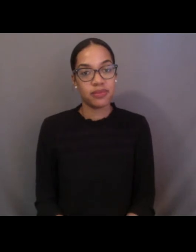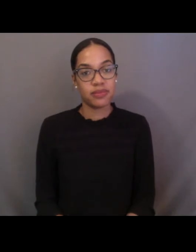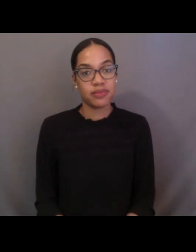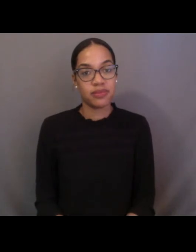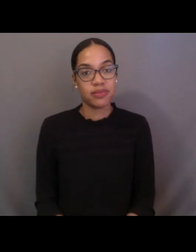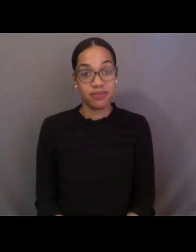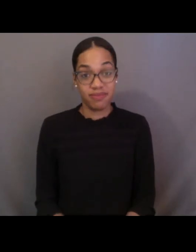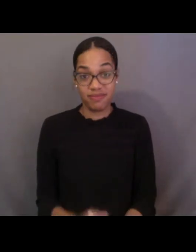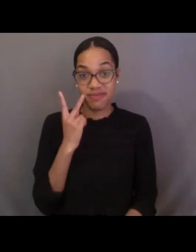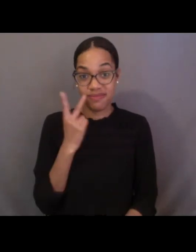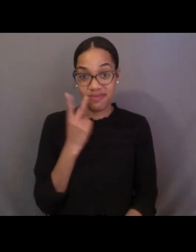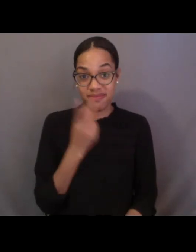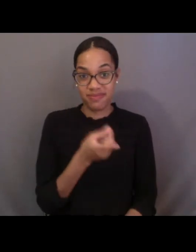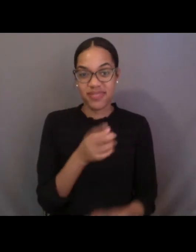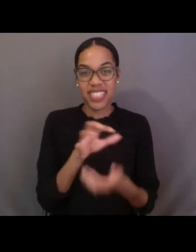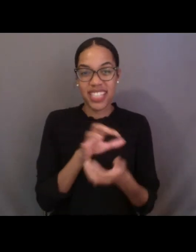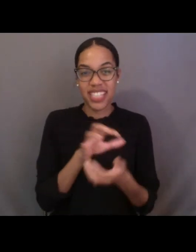So you can see it's gotten all white and worky.